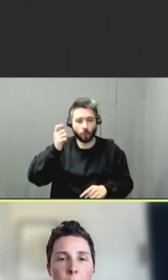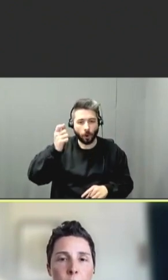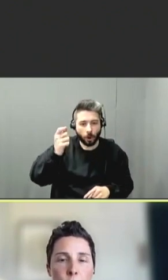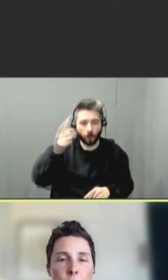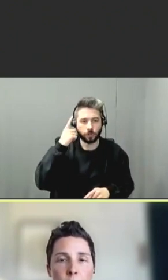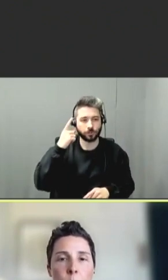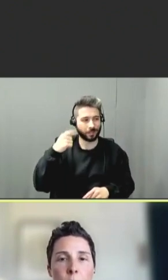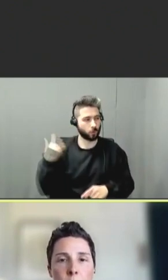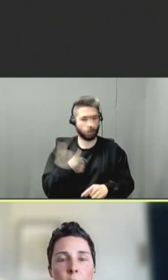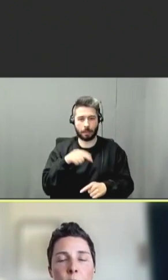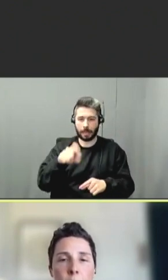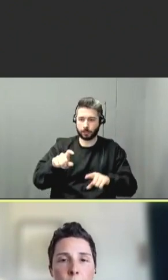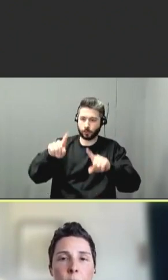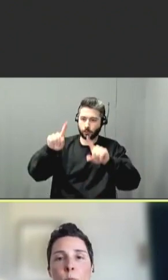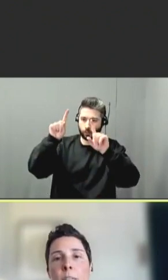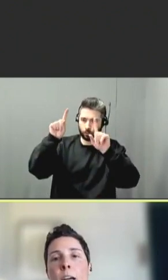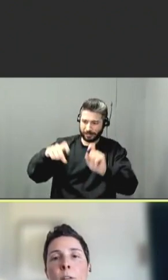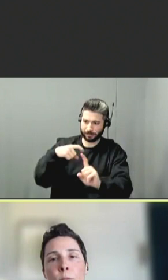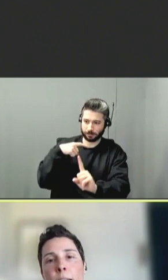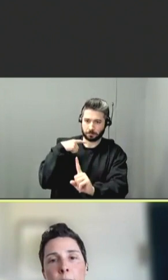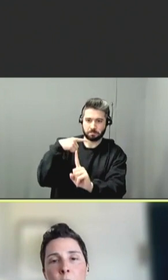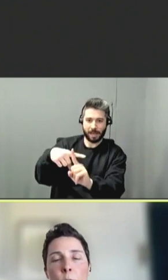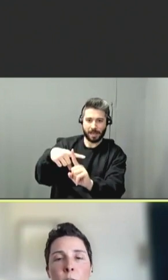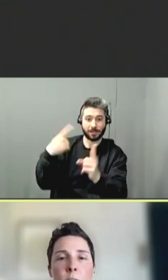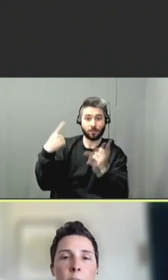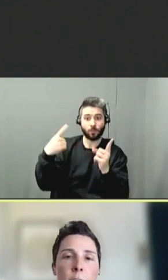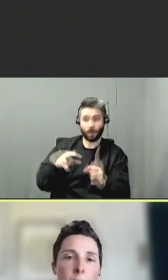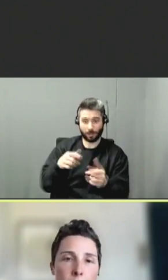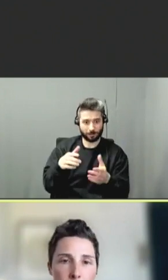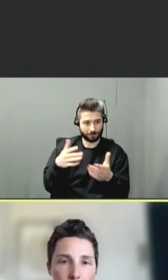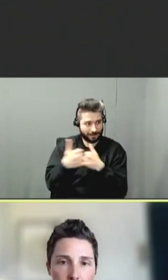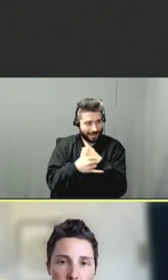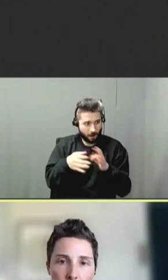we needed to test positive in our counties, when the county right next to us had cases,